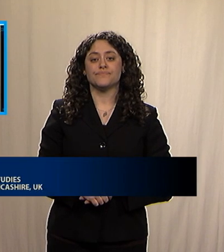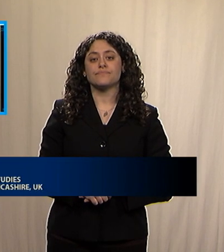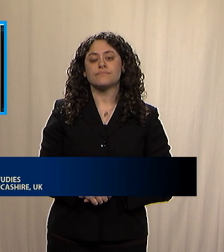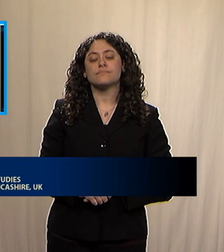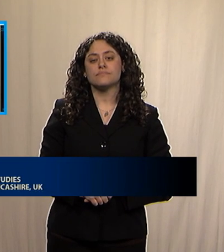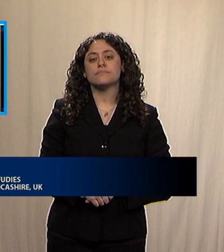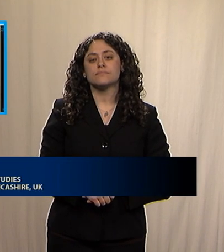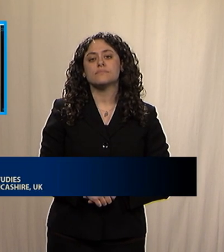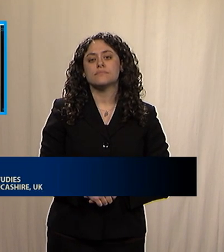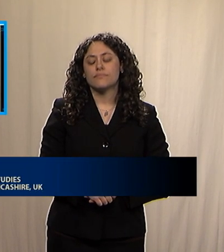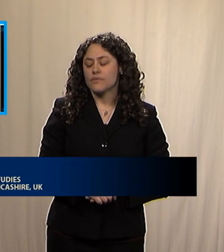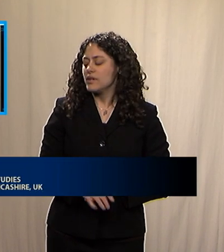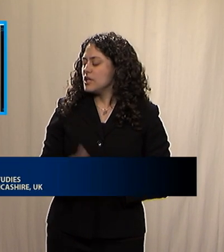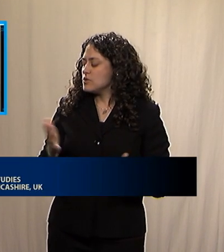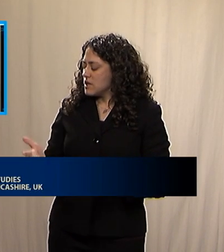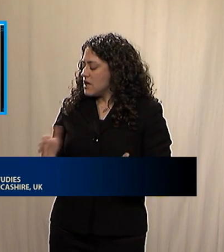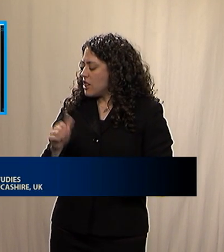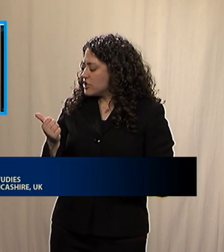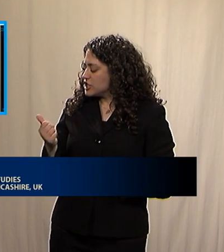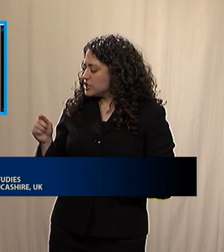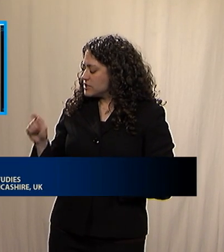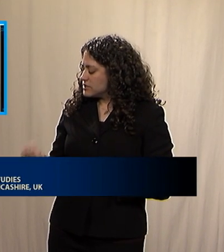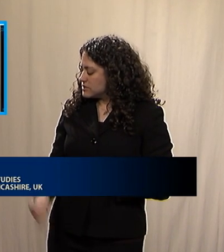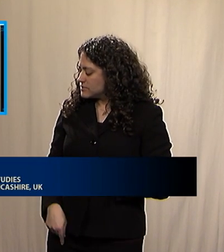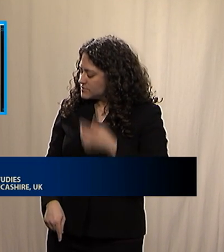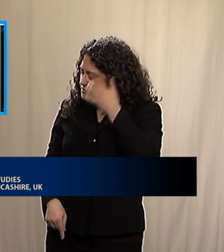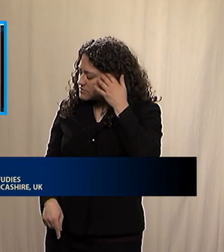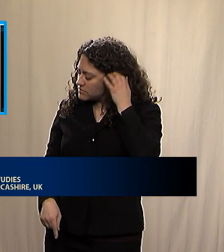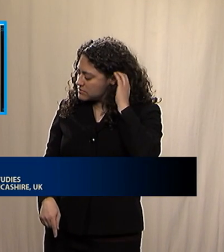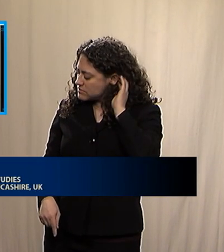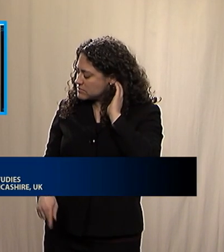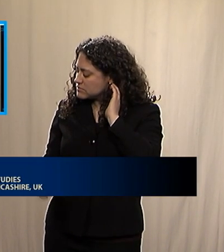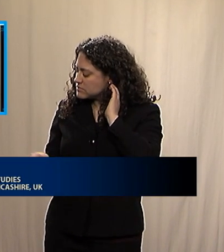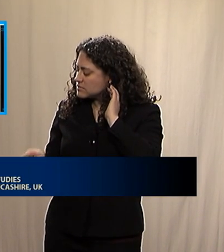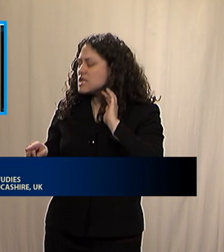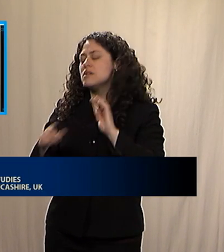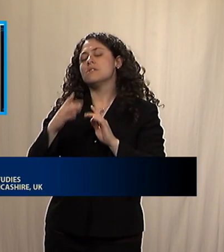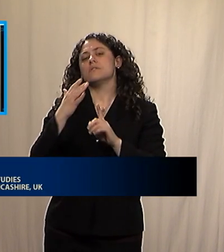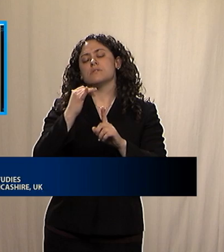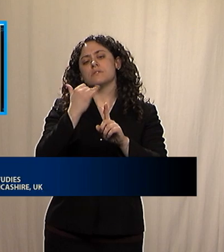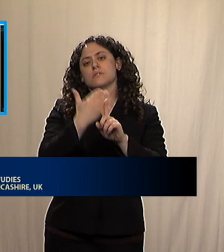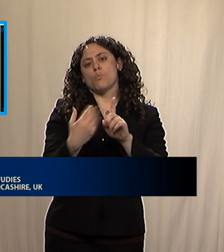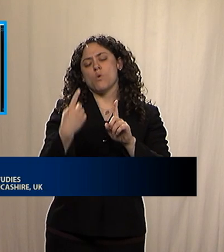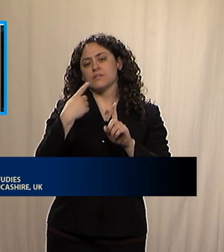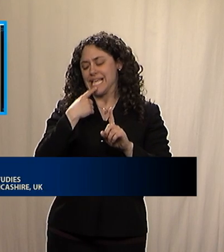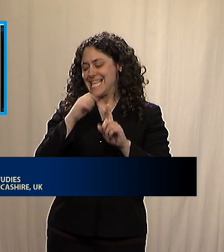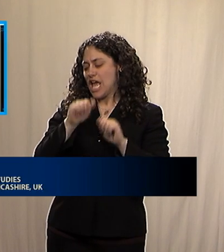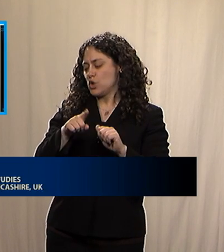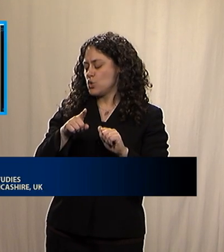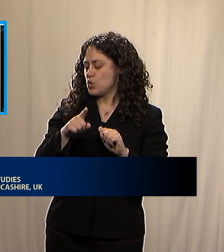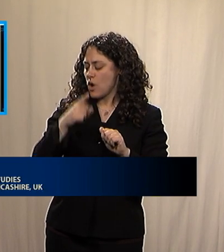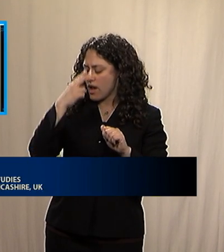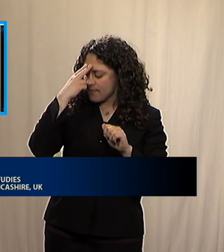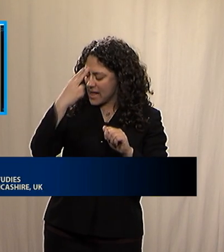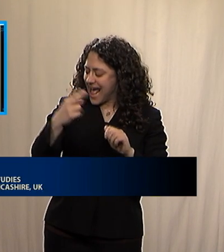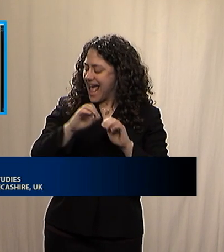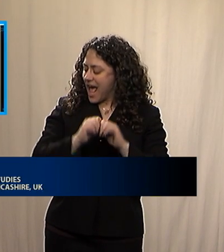Someone said can you hypothesize how role space alignment conversation could be applied